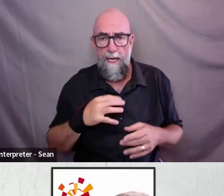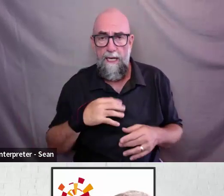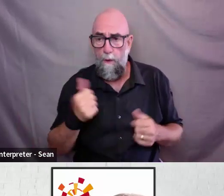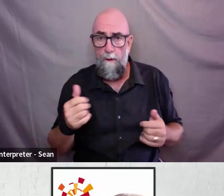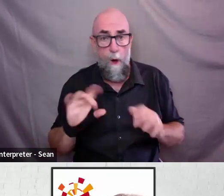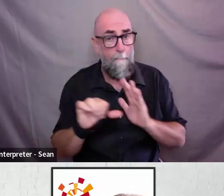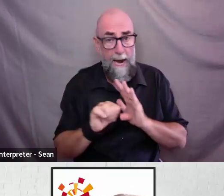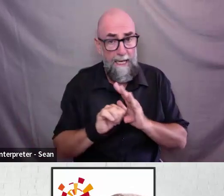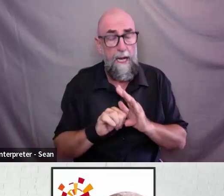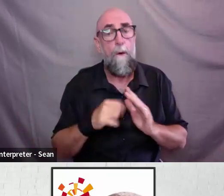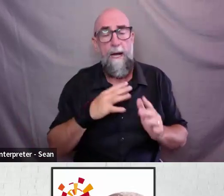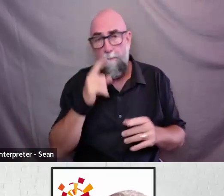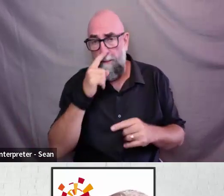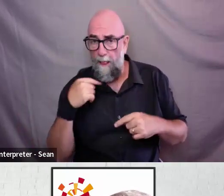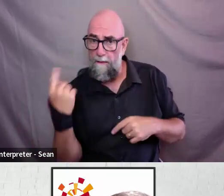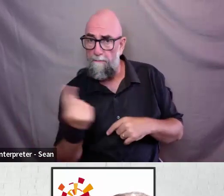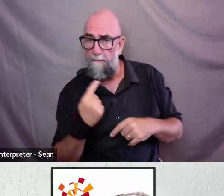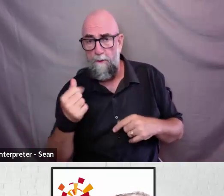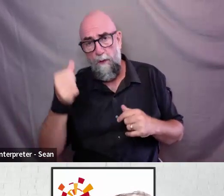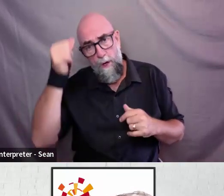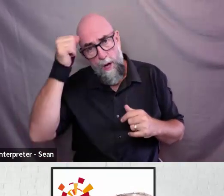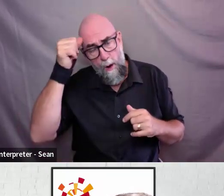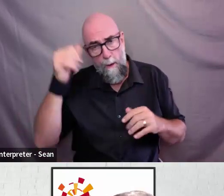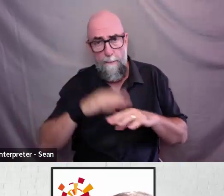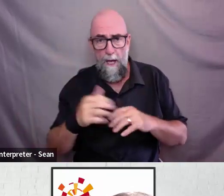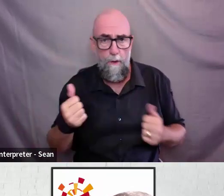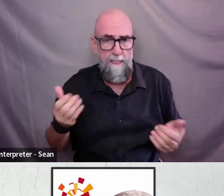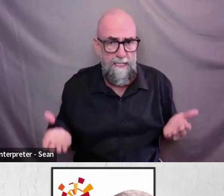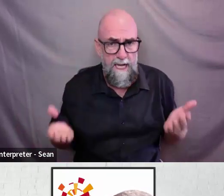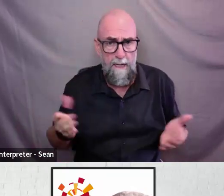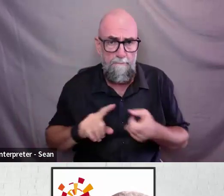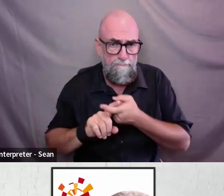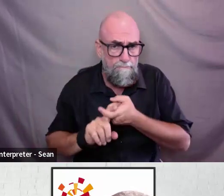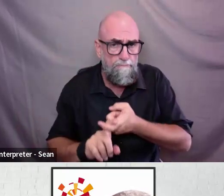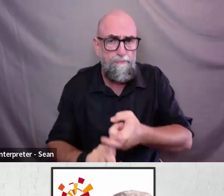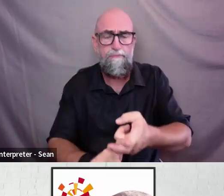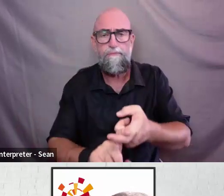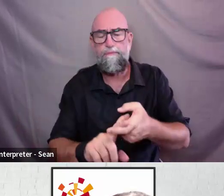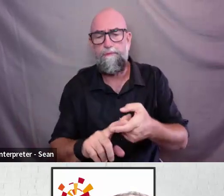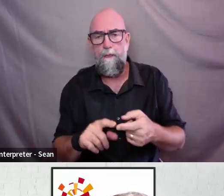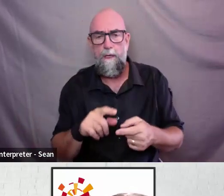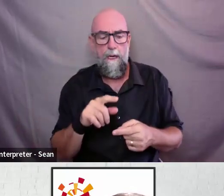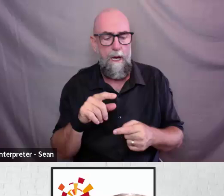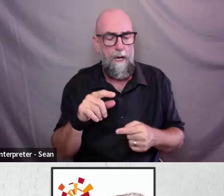about this if you want, LEE DAVINI: , I hope you don't, but one of my priorities is your